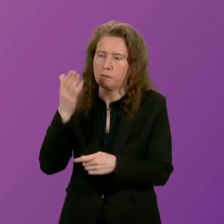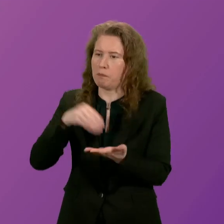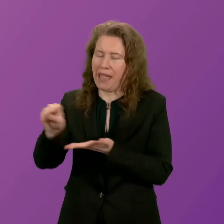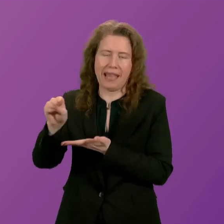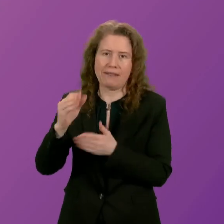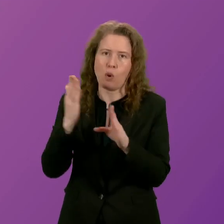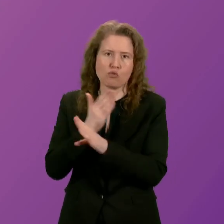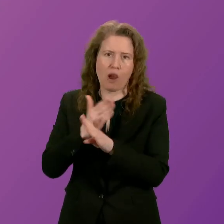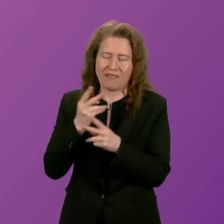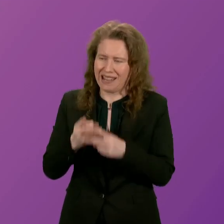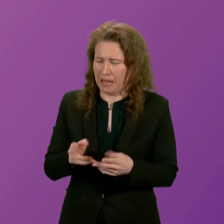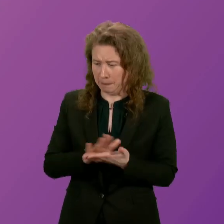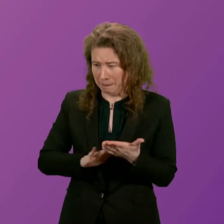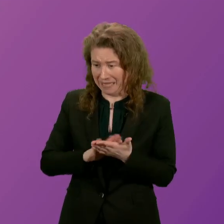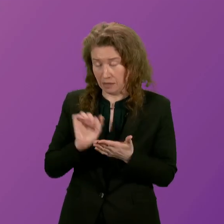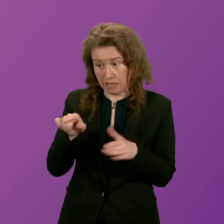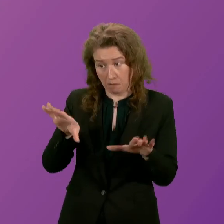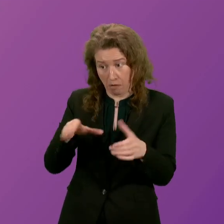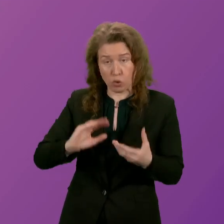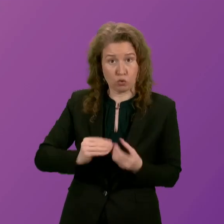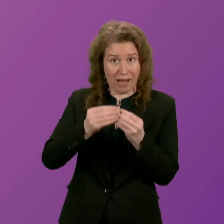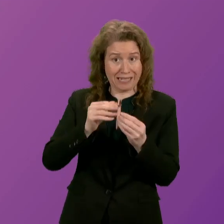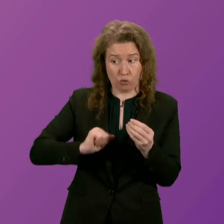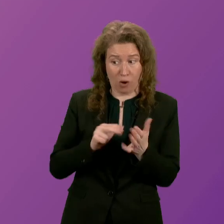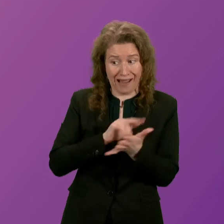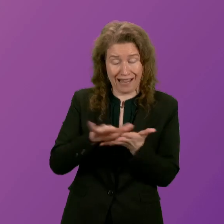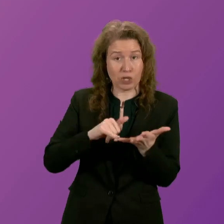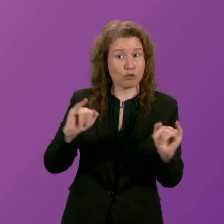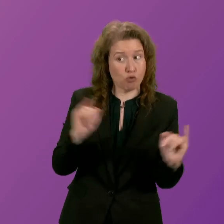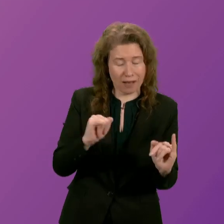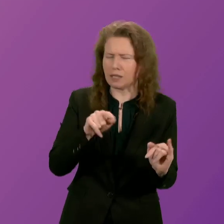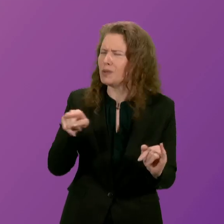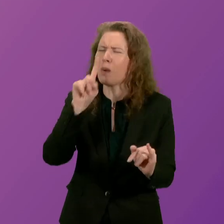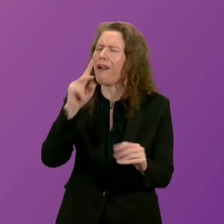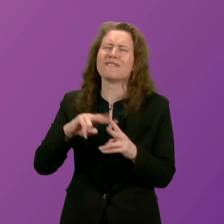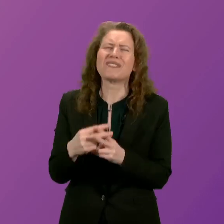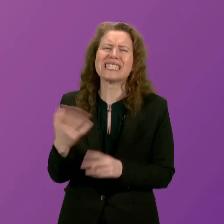Is it not the case that the party that created Scotland’s NHS crisis cannot be the one to fix it?